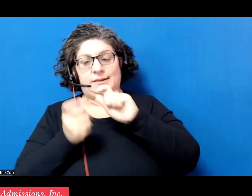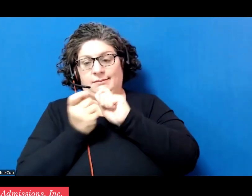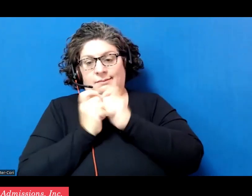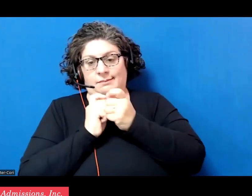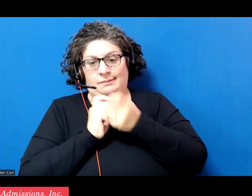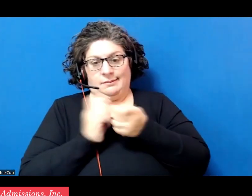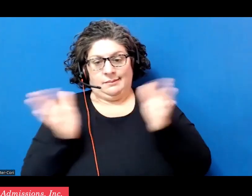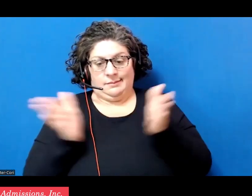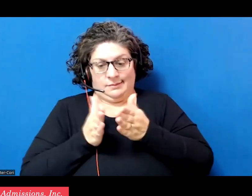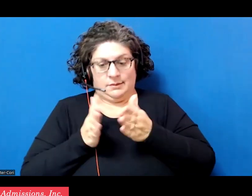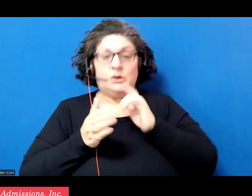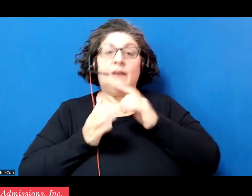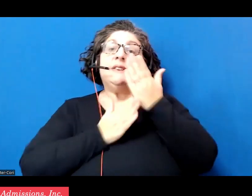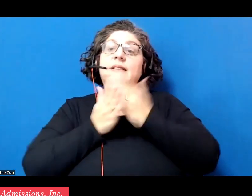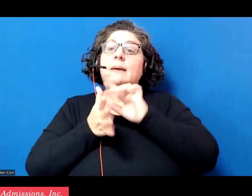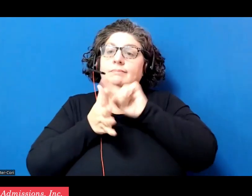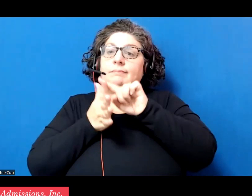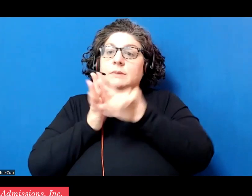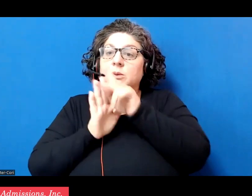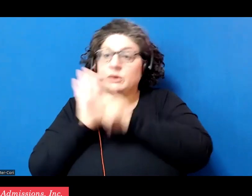And so there are certain principles that come from the cases.